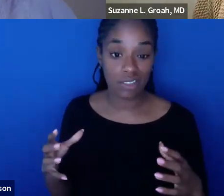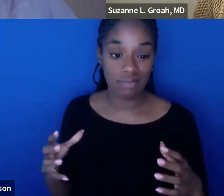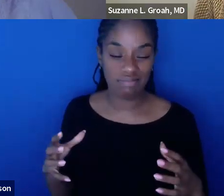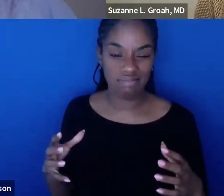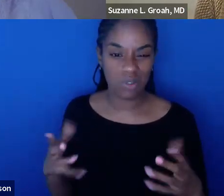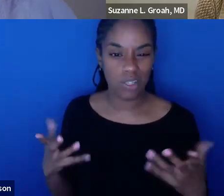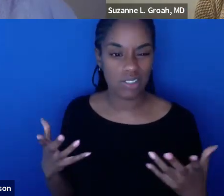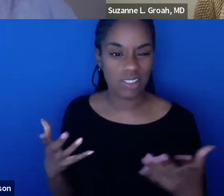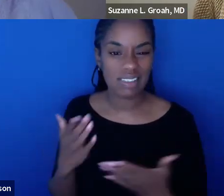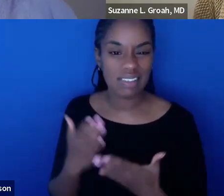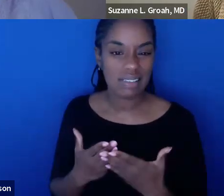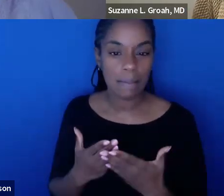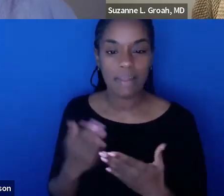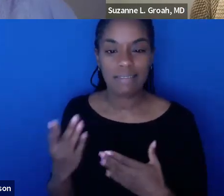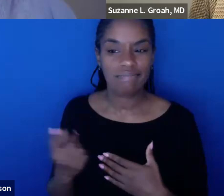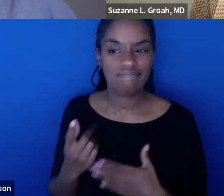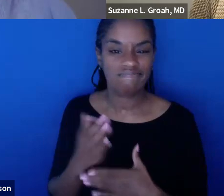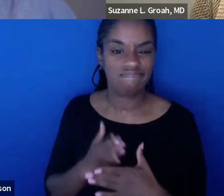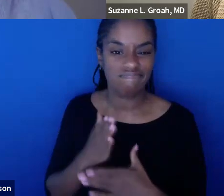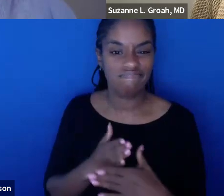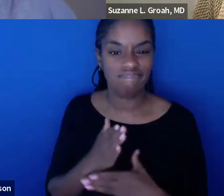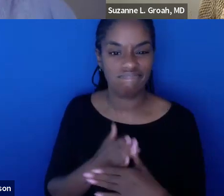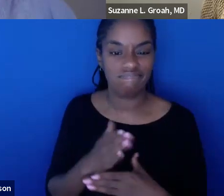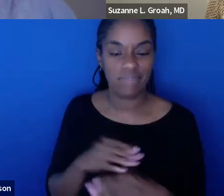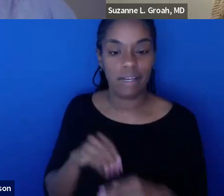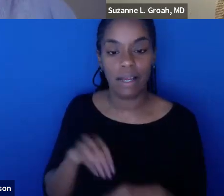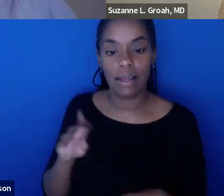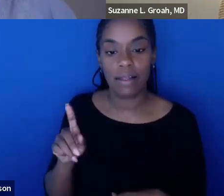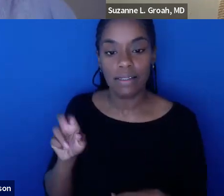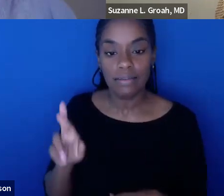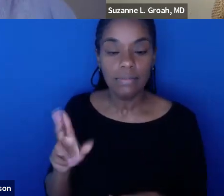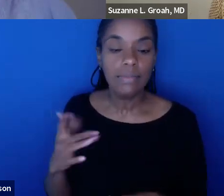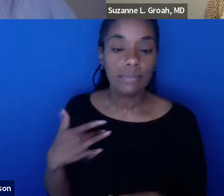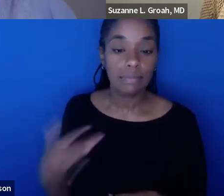It's usually measured, as I said before, through urinalysis by looking for white cells.